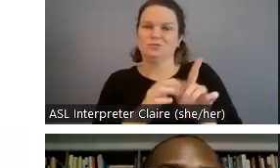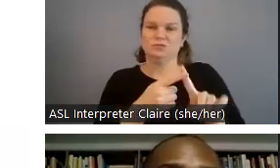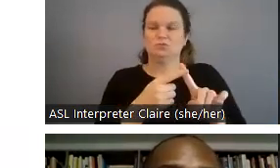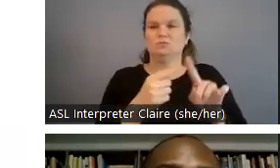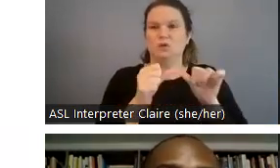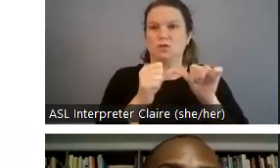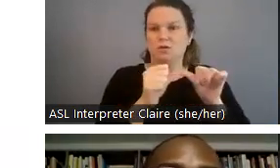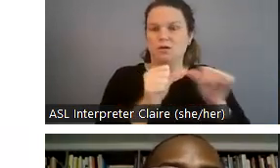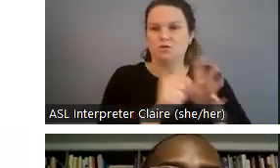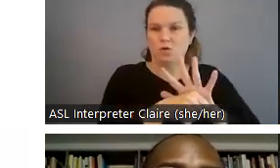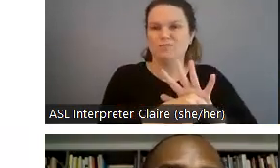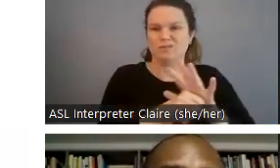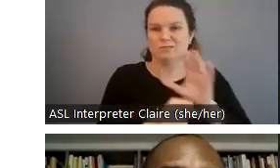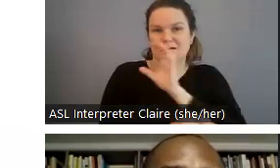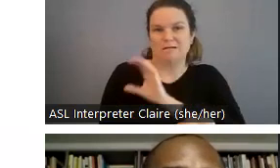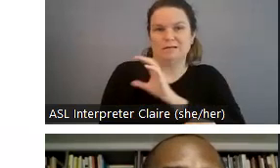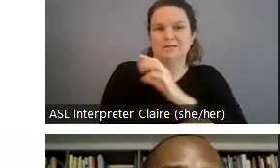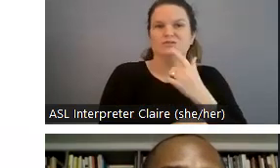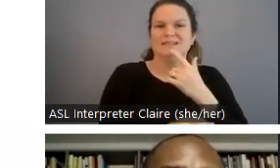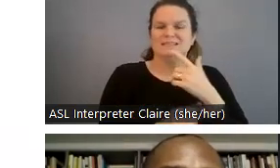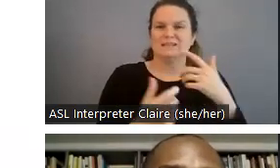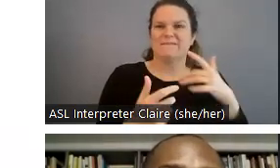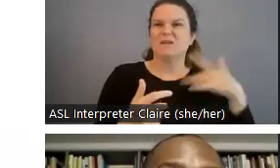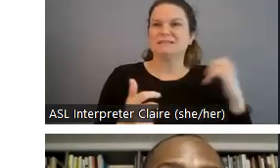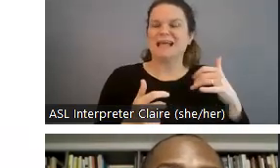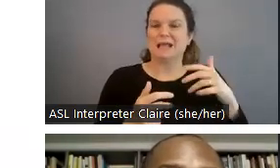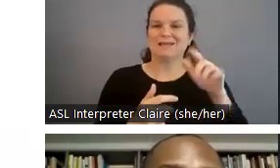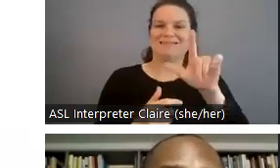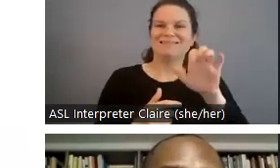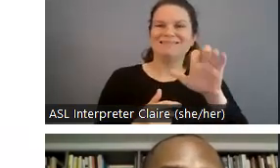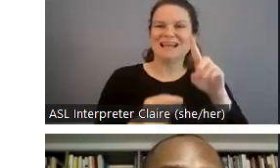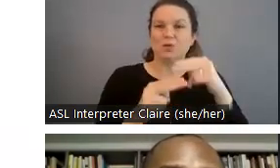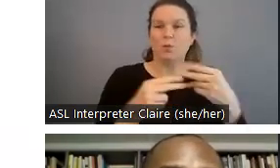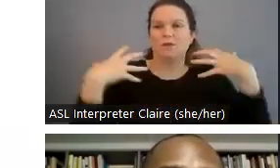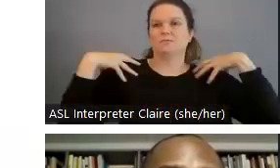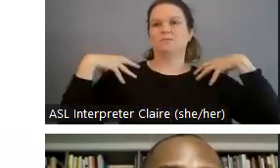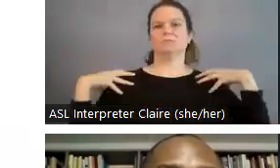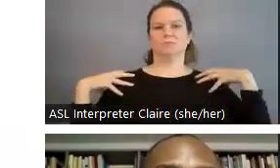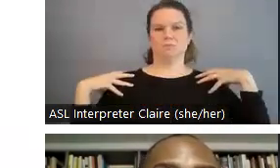that she describes as wearing a lead weight on her body. She's suffering